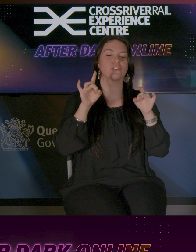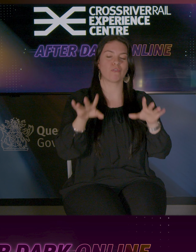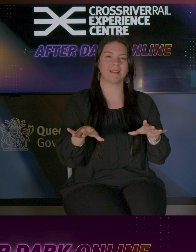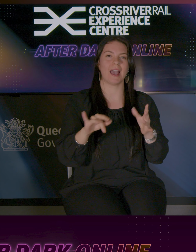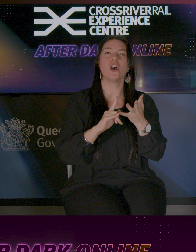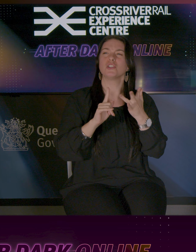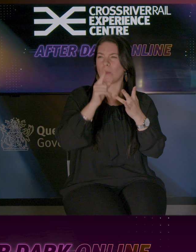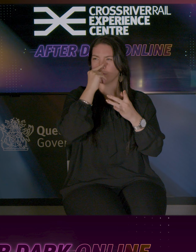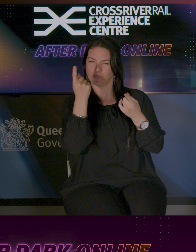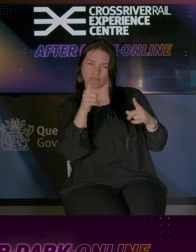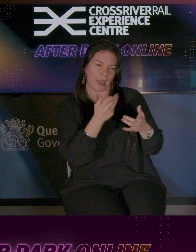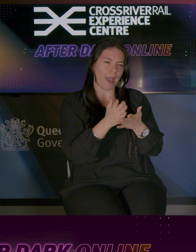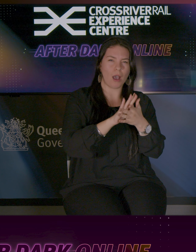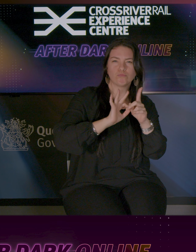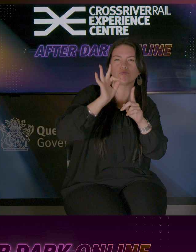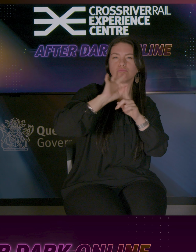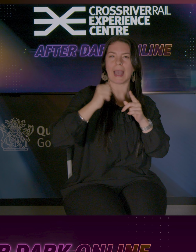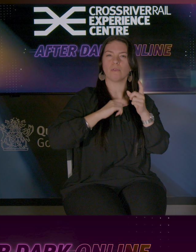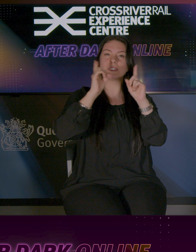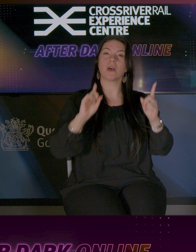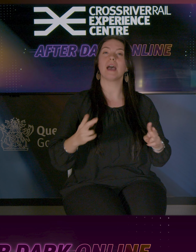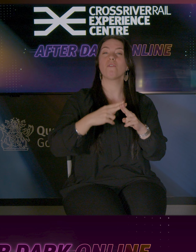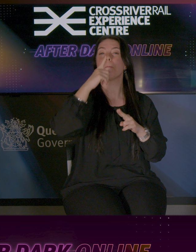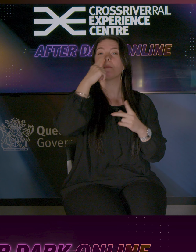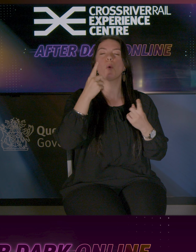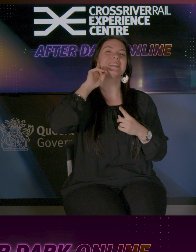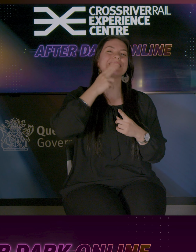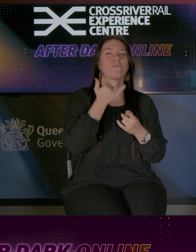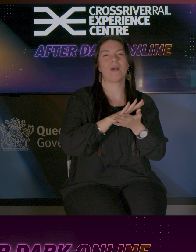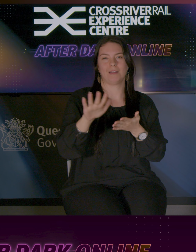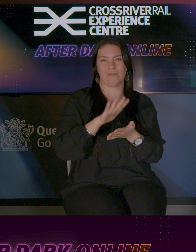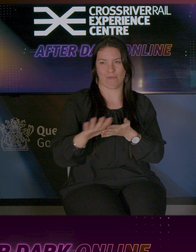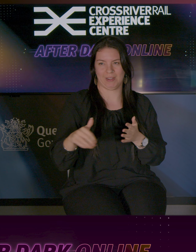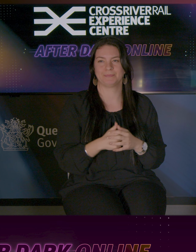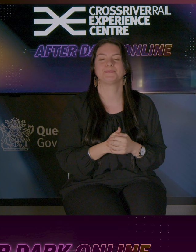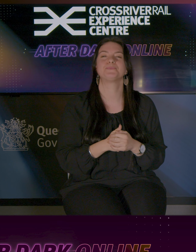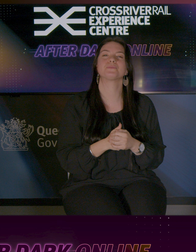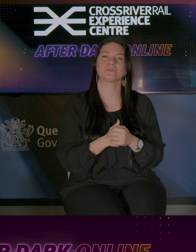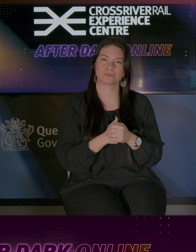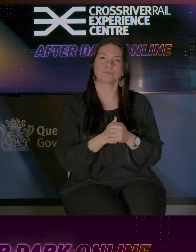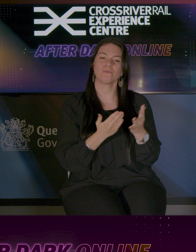or no hearing during the visit some issues with emergency communications were raised